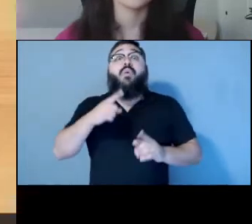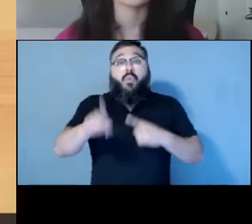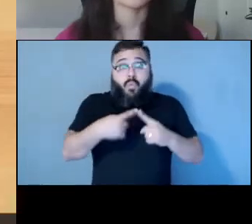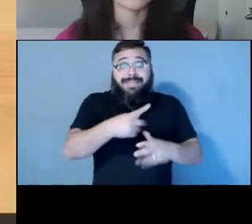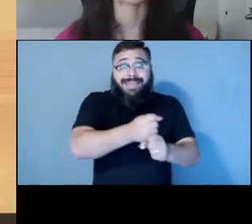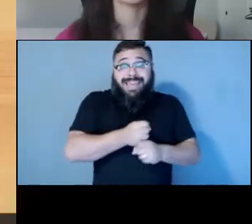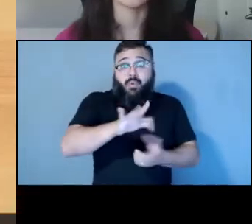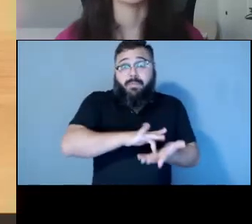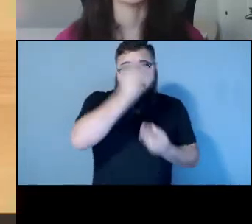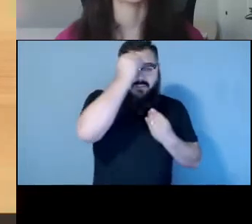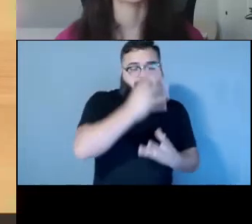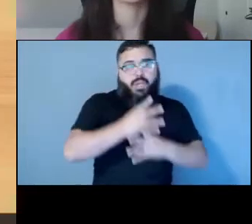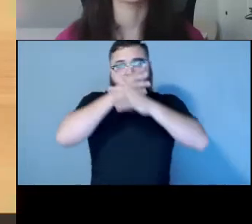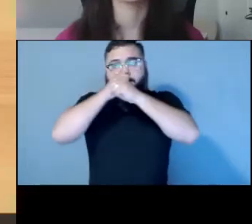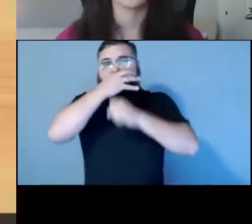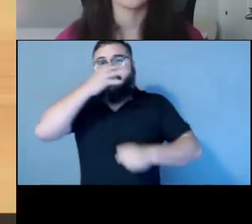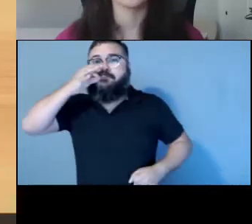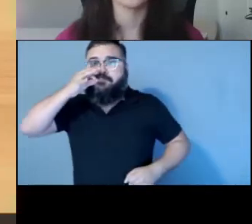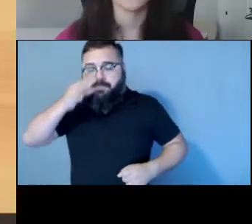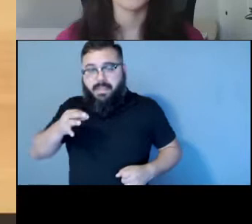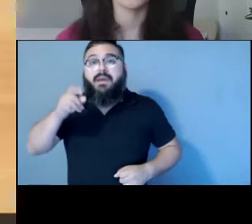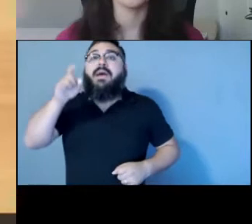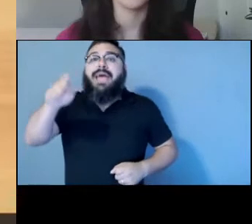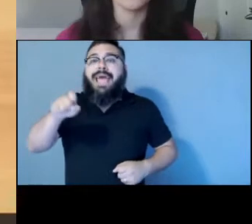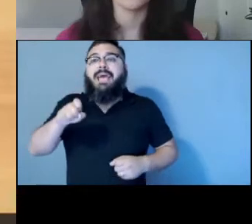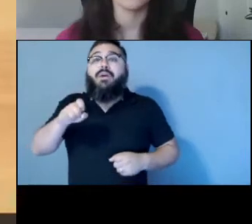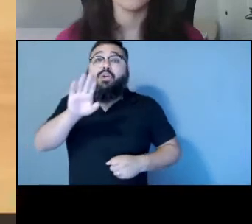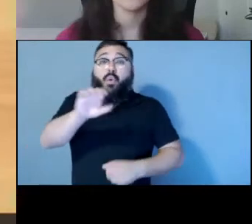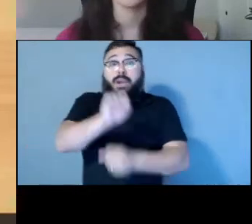and it has to be kept in a separate file than your employee file,